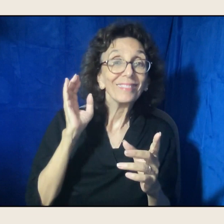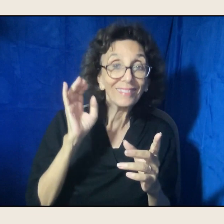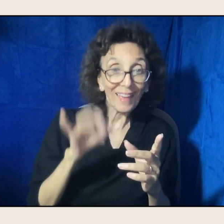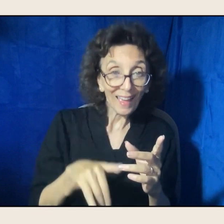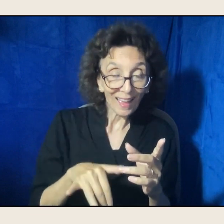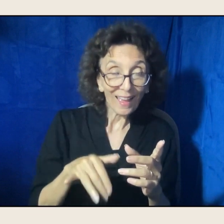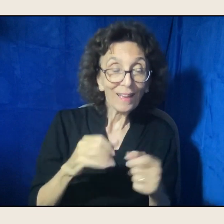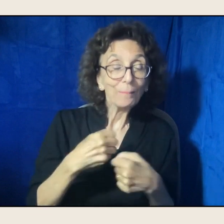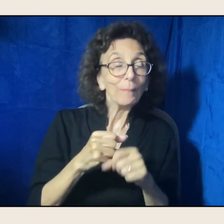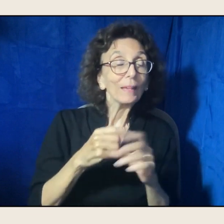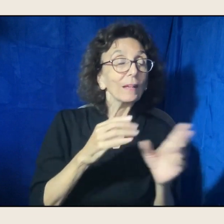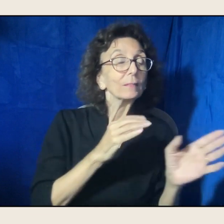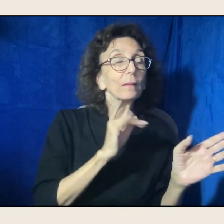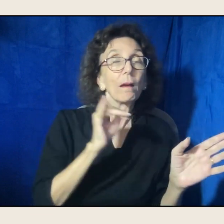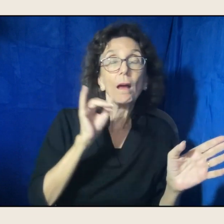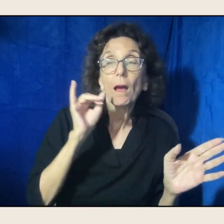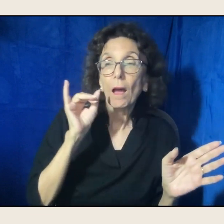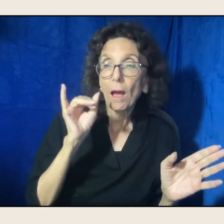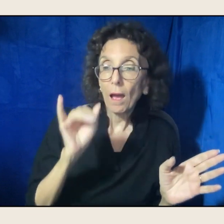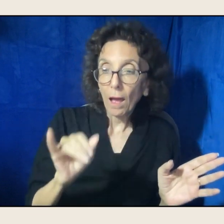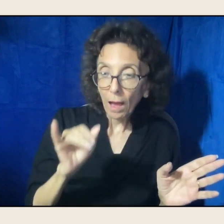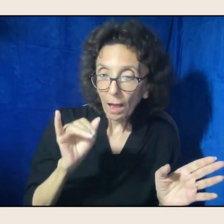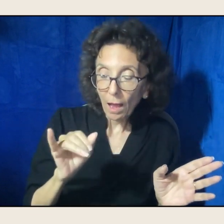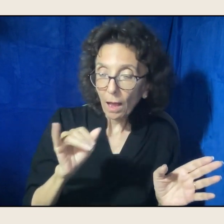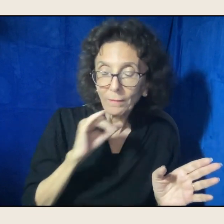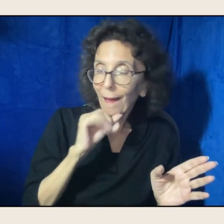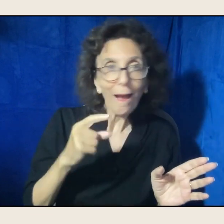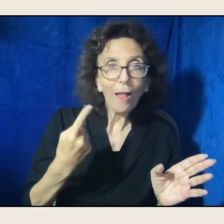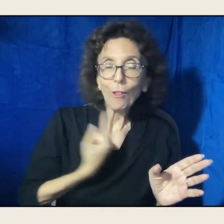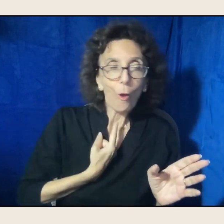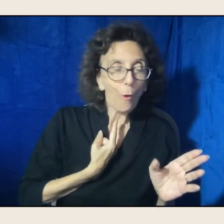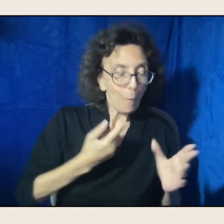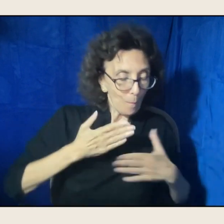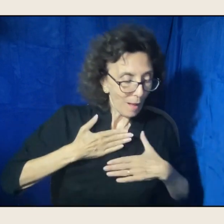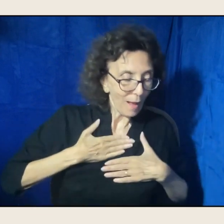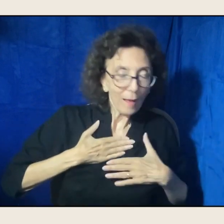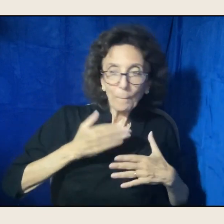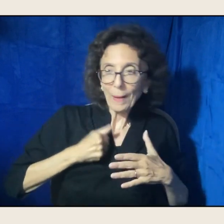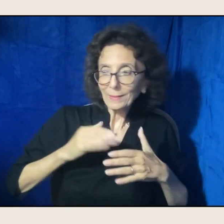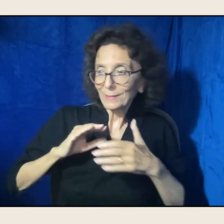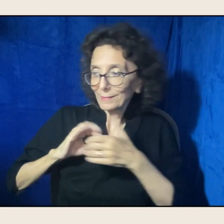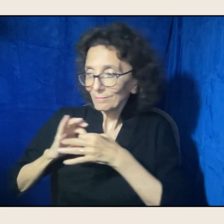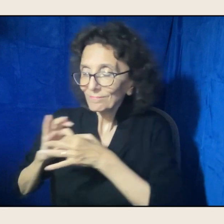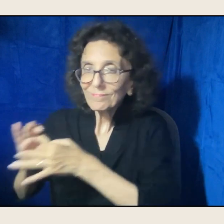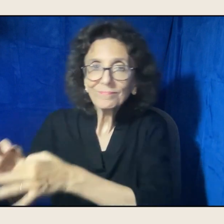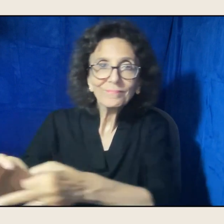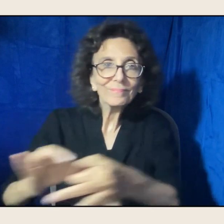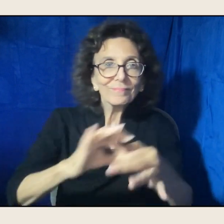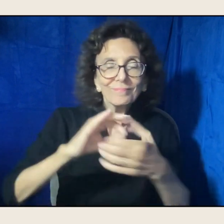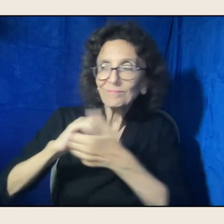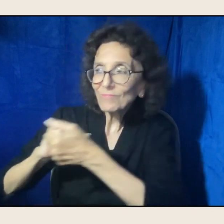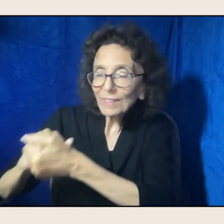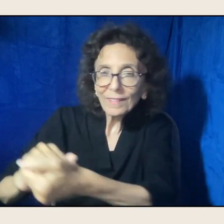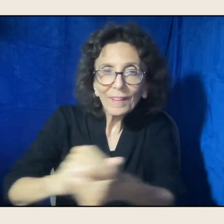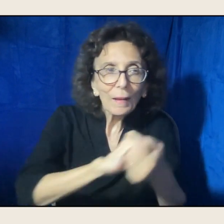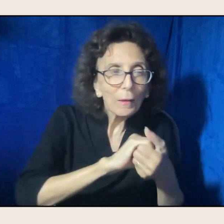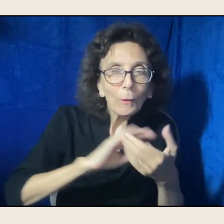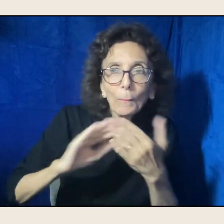to the idea of the collective and the idea of community, and particularly as artists and culture makers and thinkers,